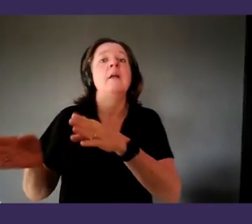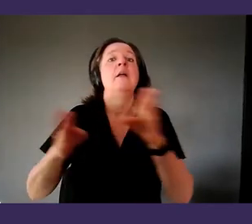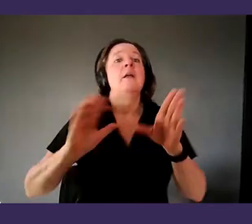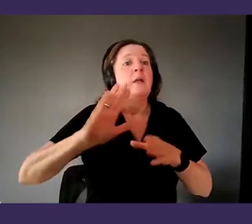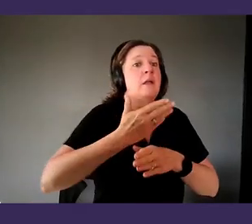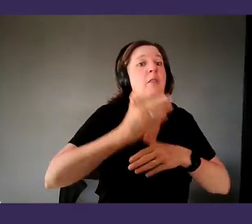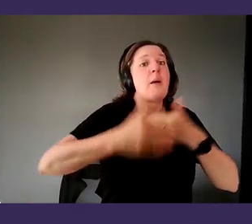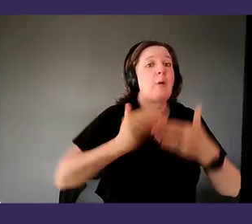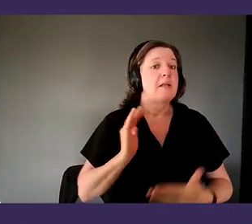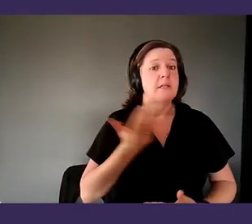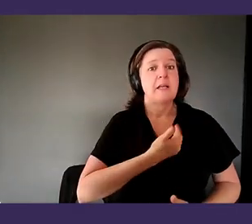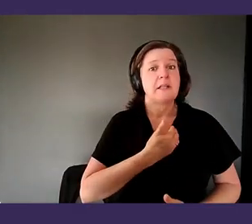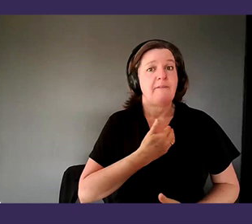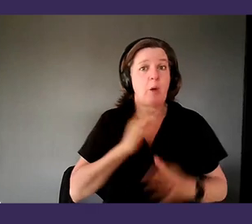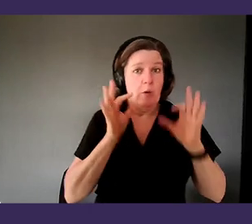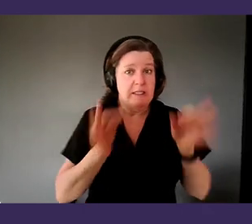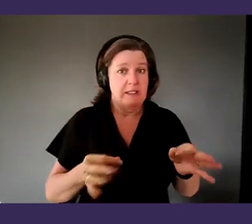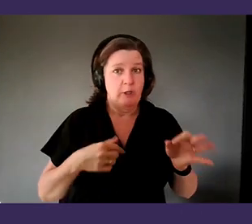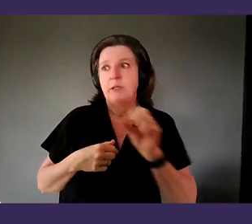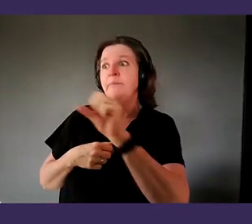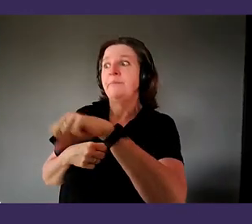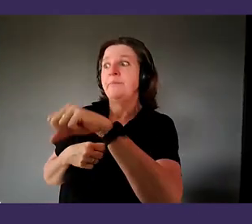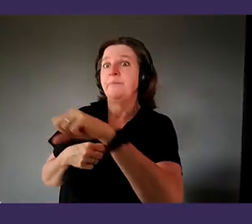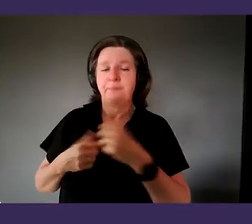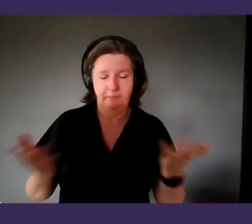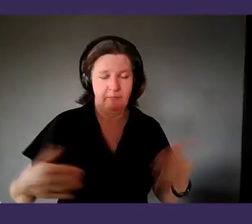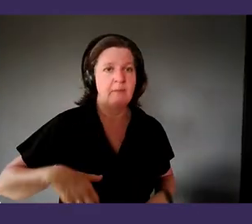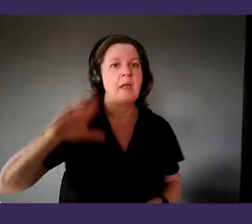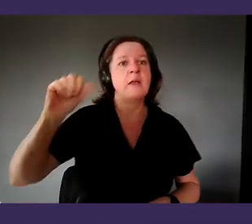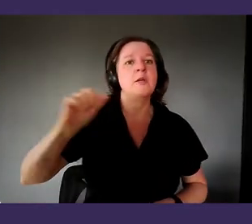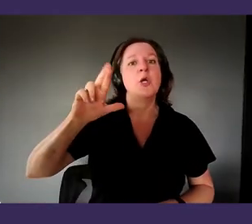Yes. - Karla worked very diligently